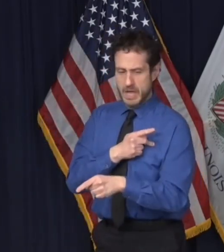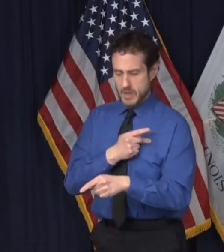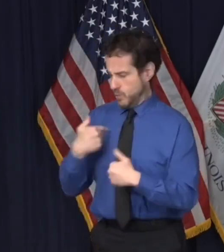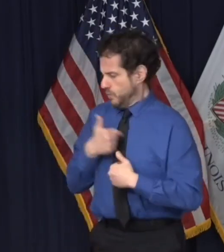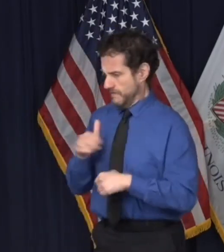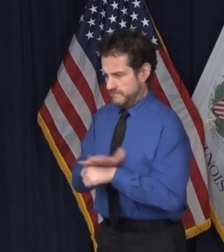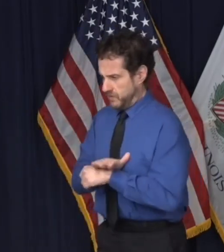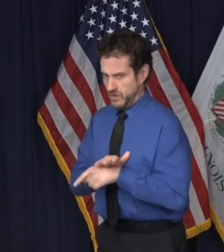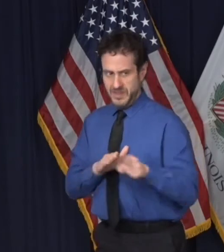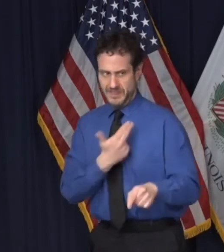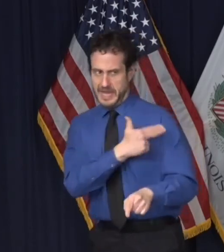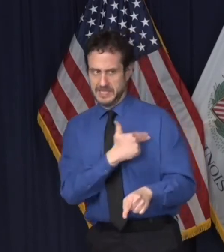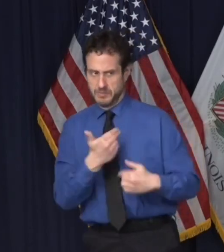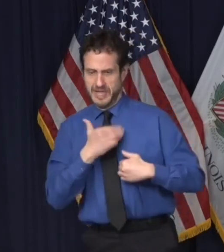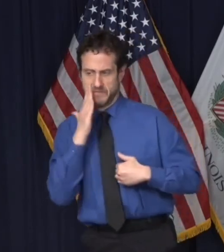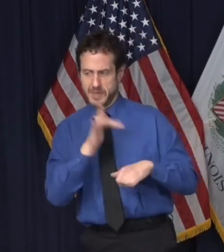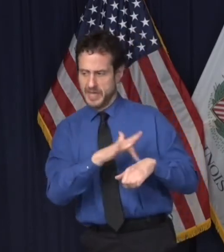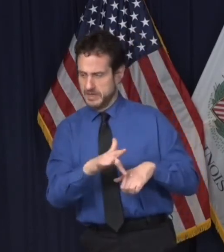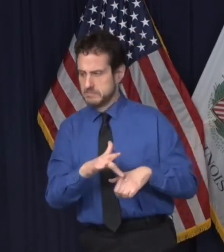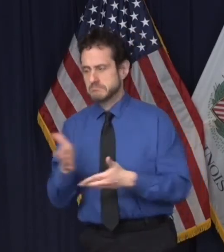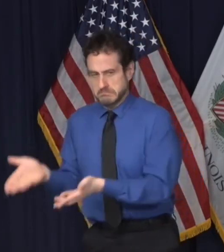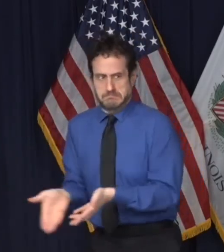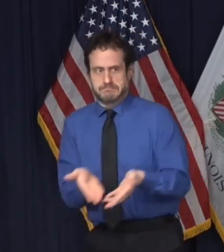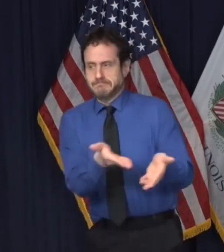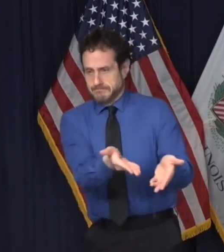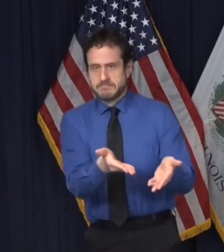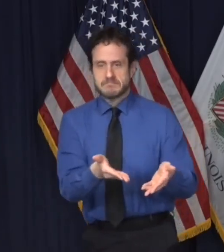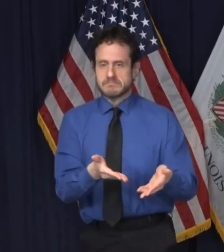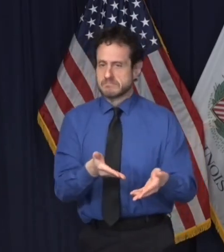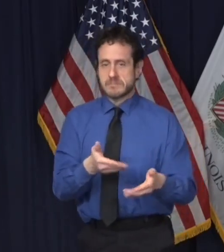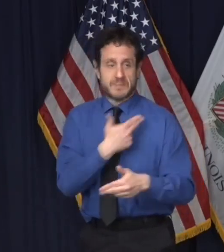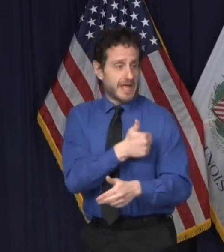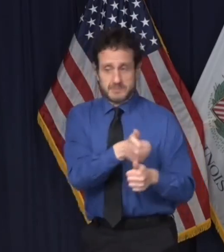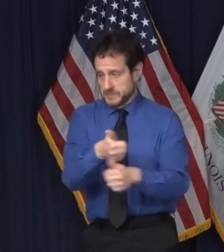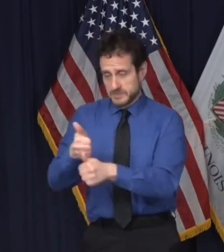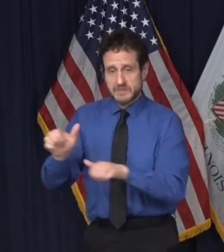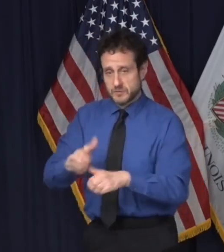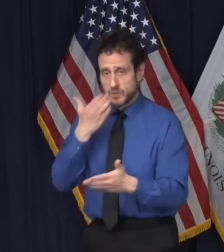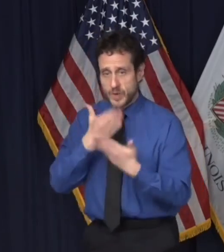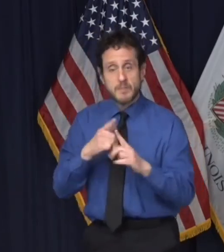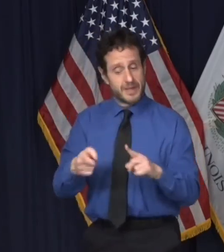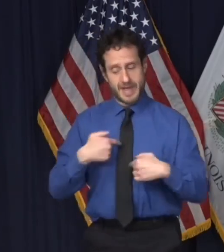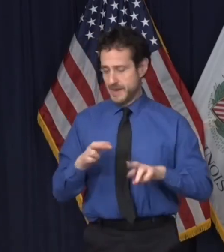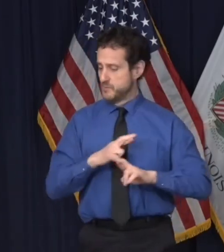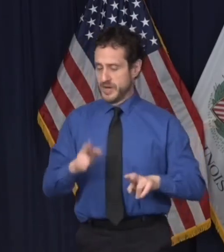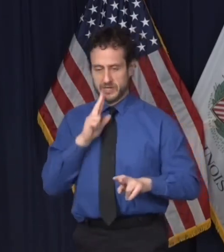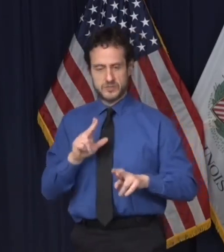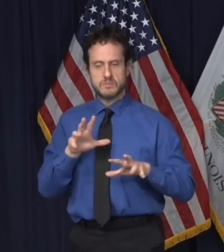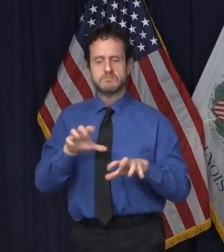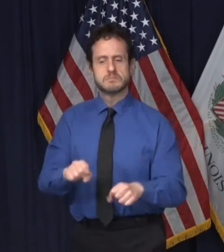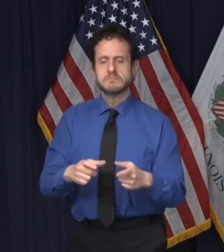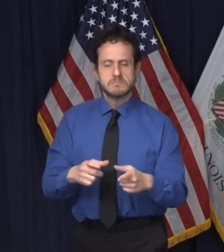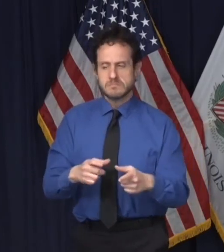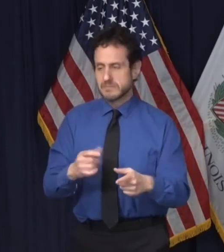DIRECTING PATIENTS AMONGST THEMSELVES, BUT IF IT BECOMES NECESSARY, I WILL NOT HESITATE